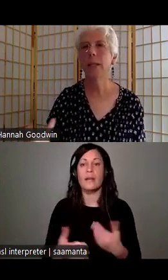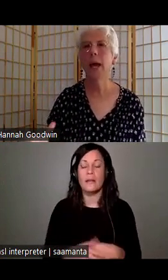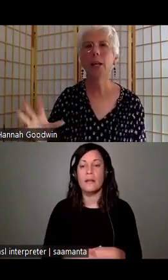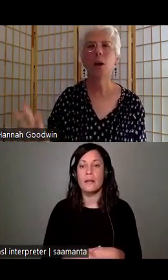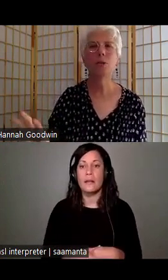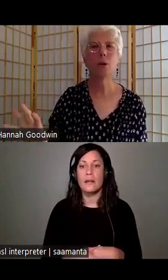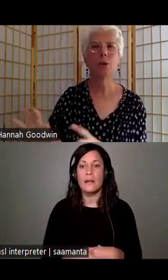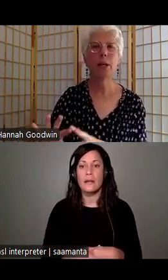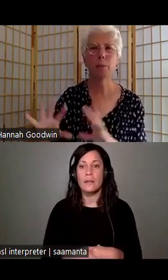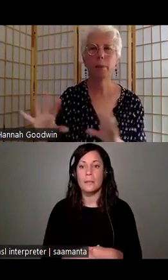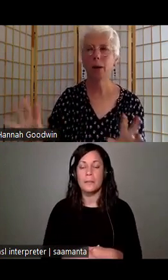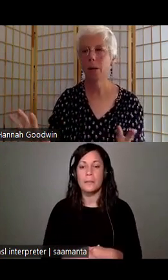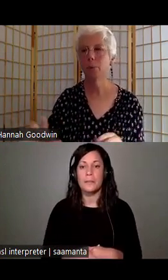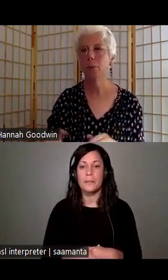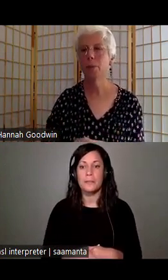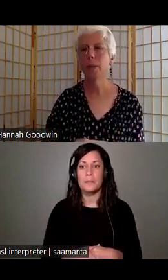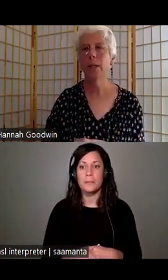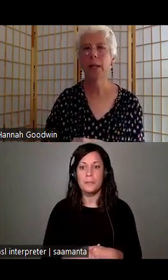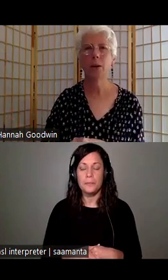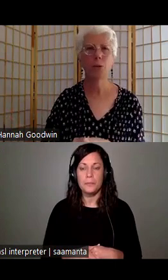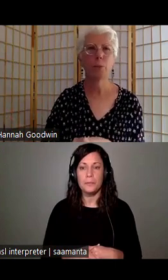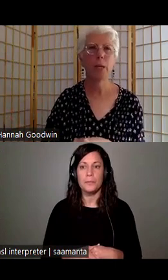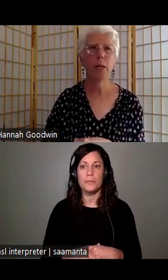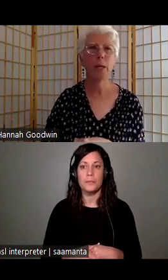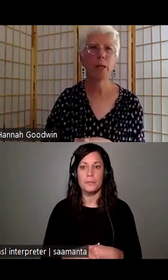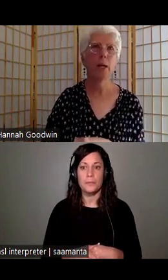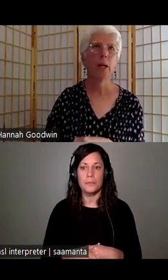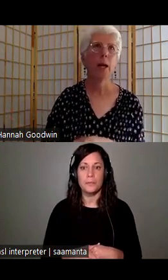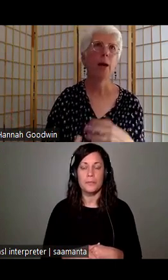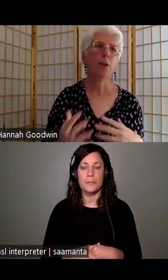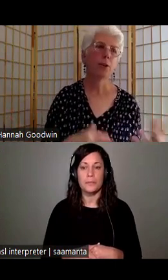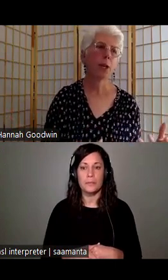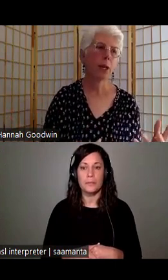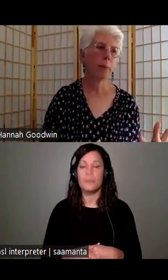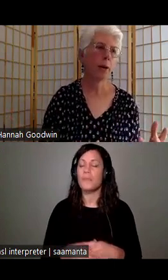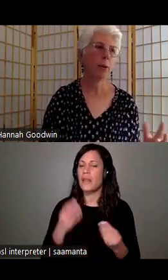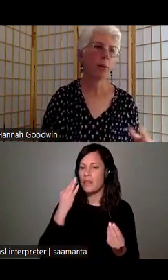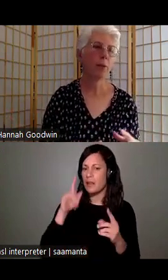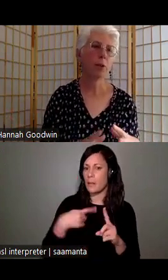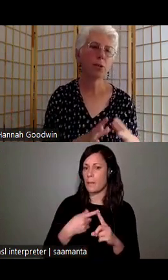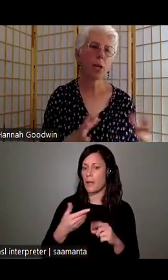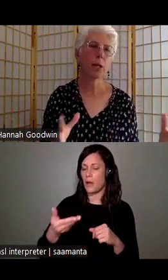But that could also, thinking about employment can also mean how you're thinking about if you're say,